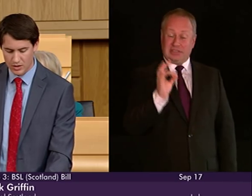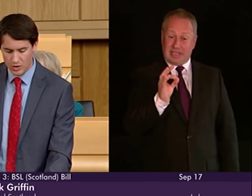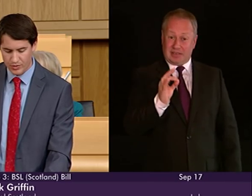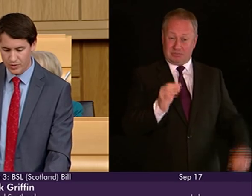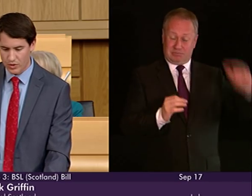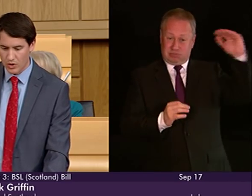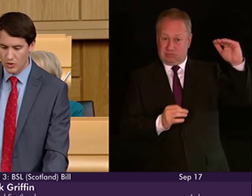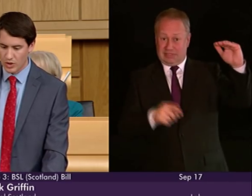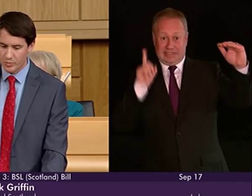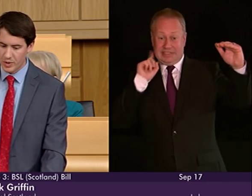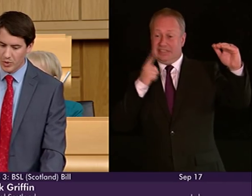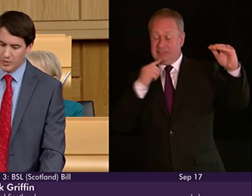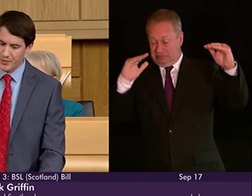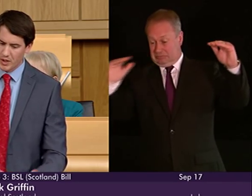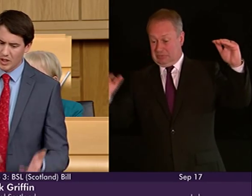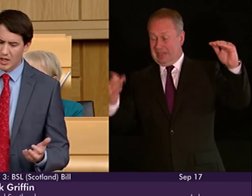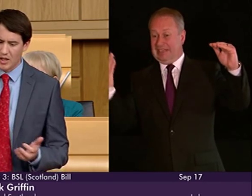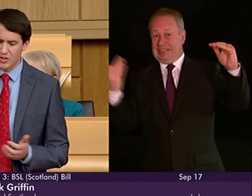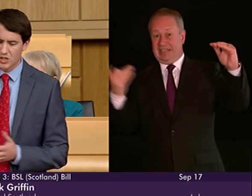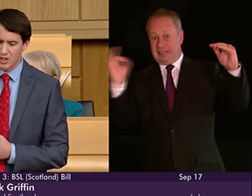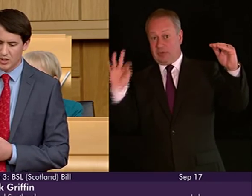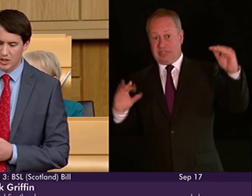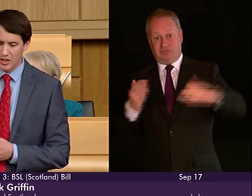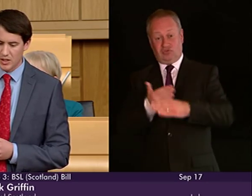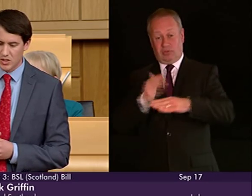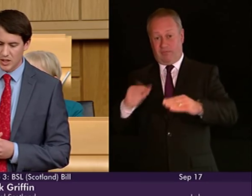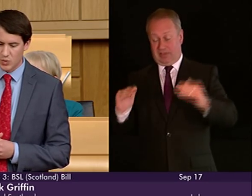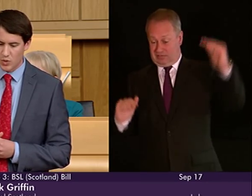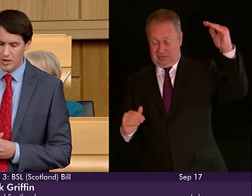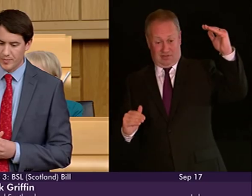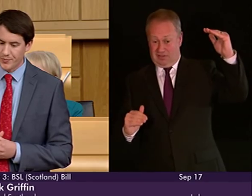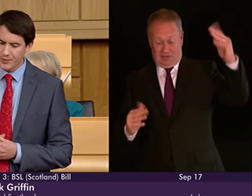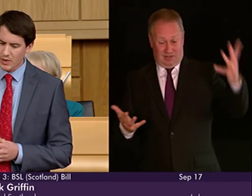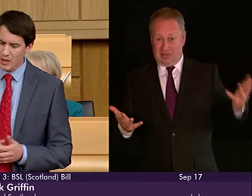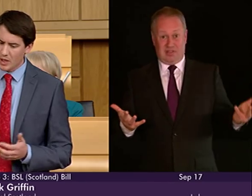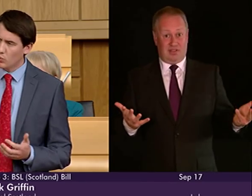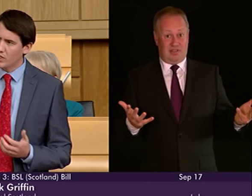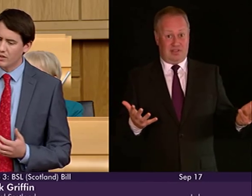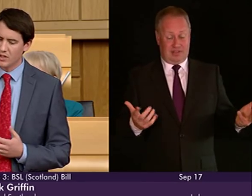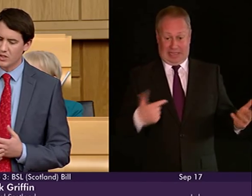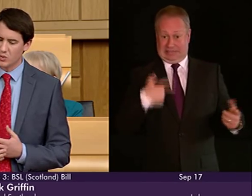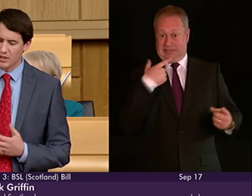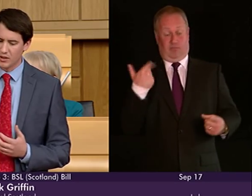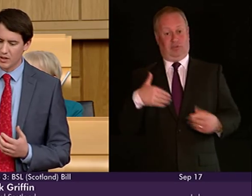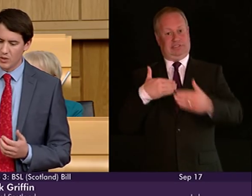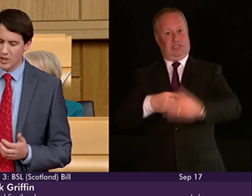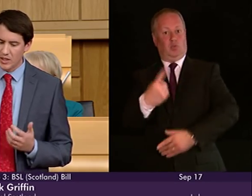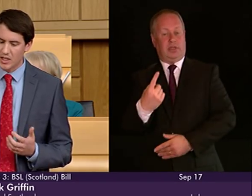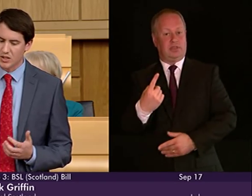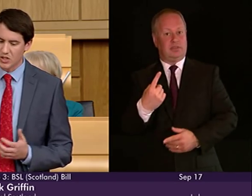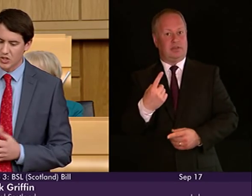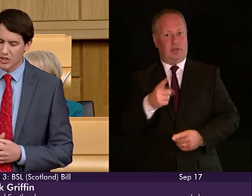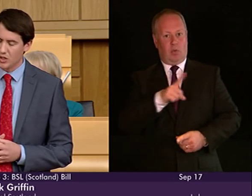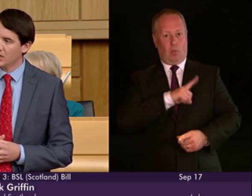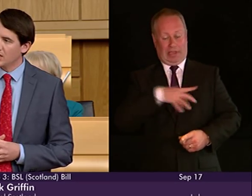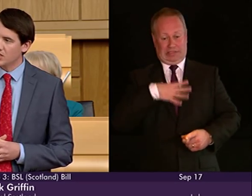for all young people. As I said at stage 1, one of the reasons why we need this legislation